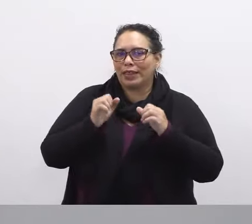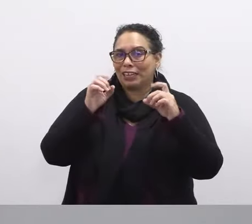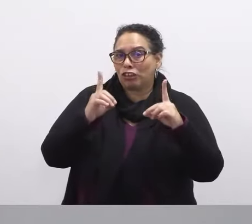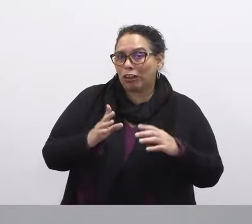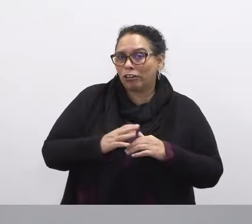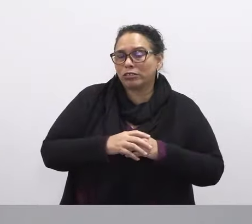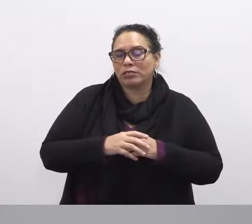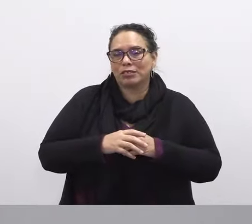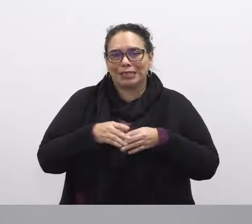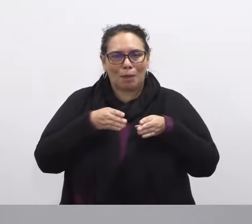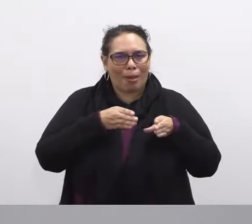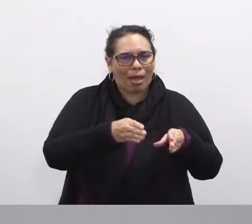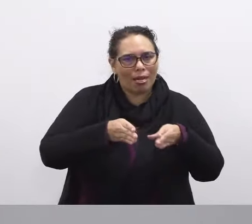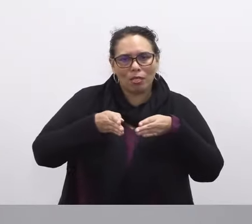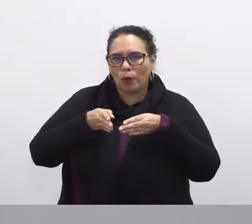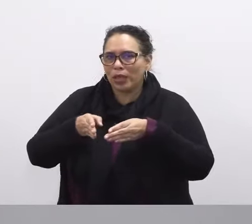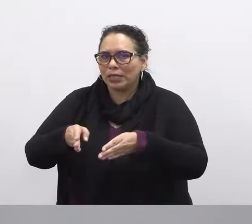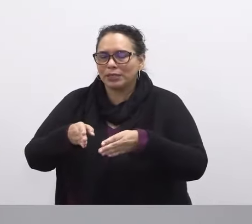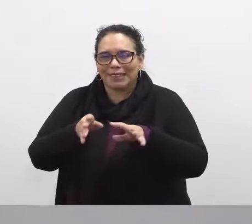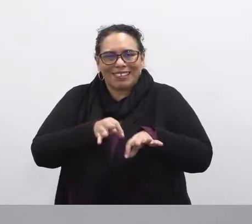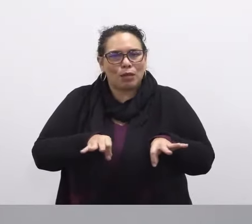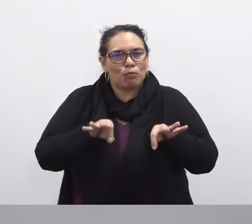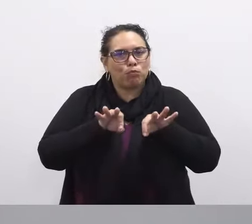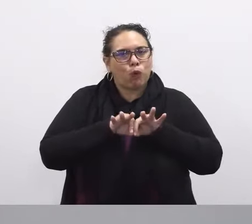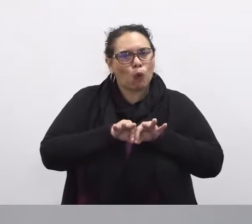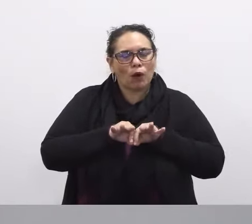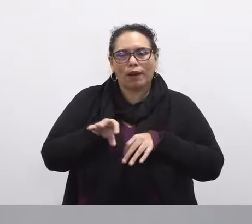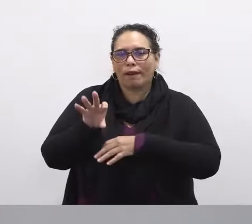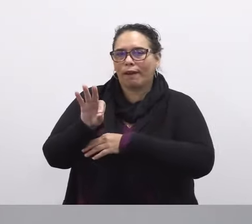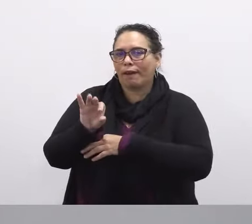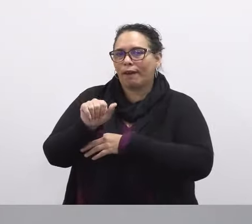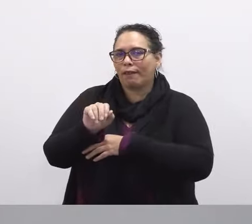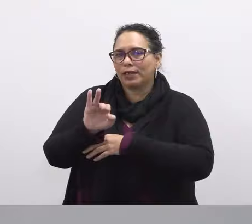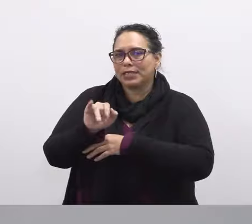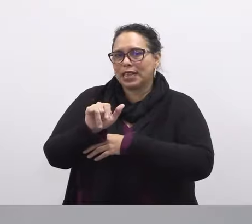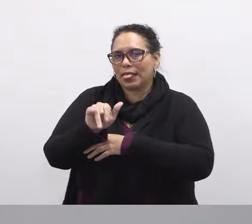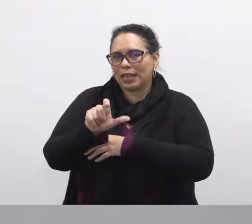play really, the whole context was students' perspectives